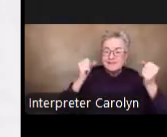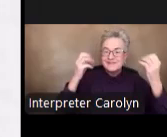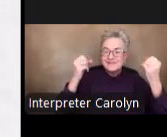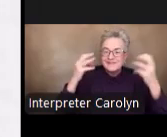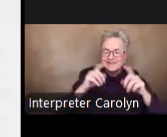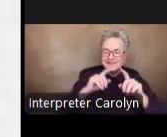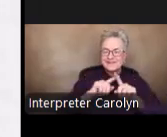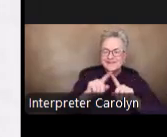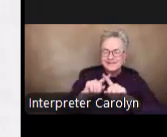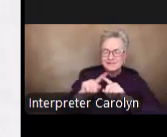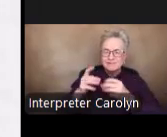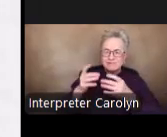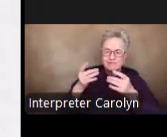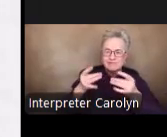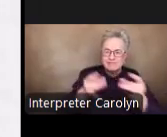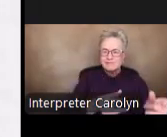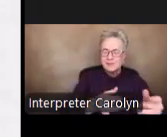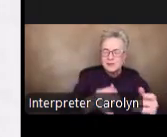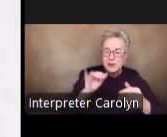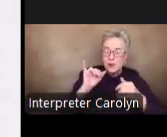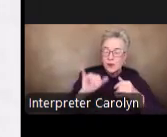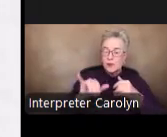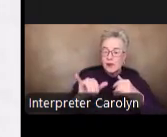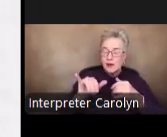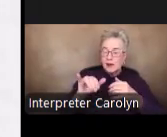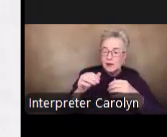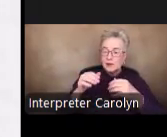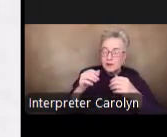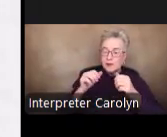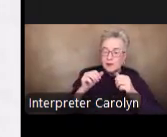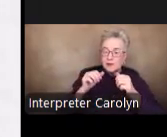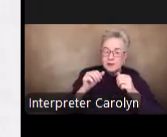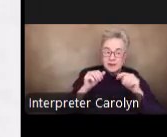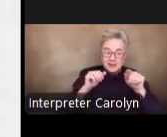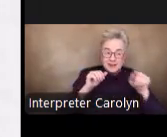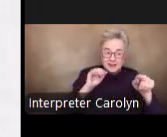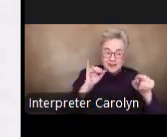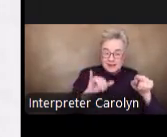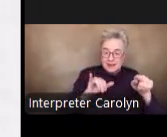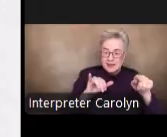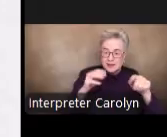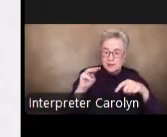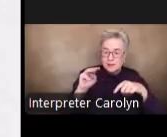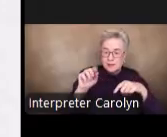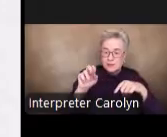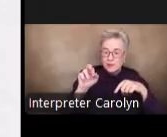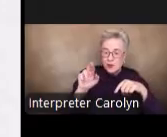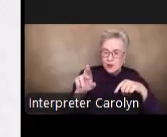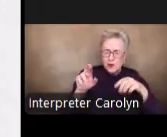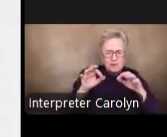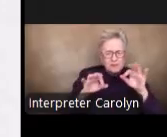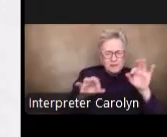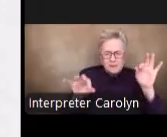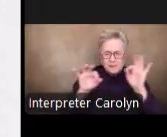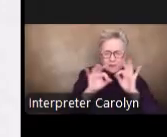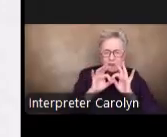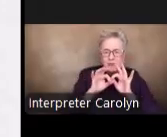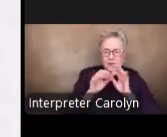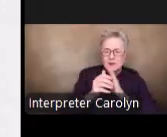So these movements, or these transitions between motor skills, are critical, because they're stabilizing the frame.